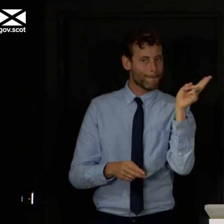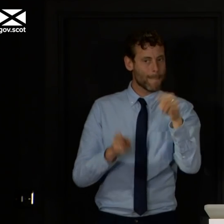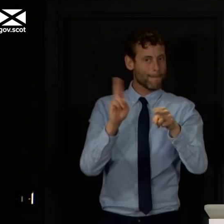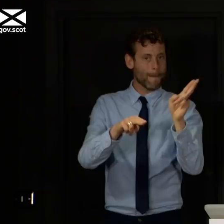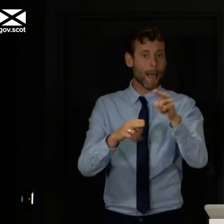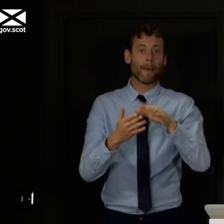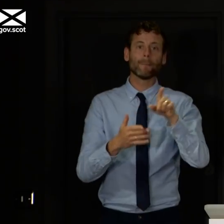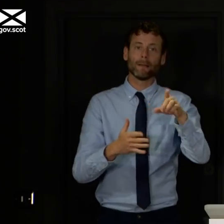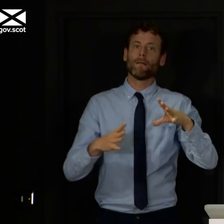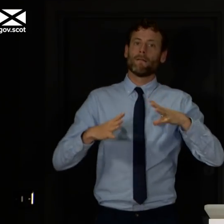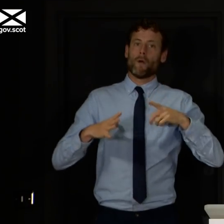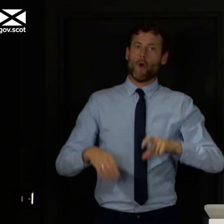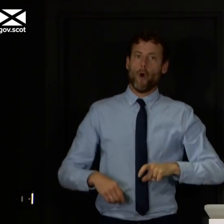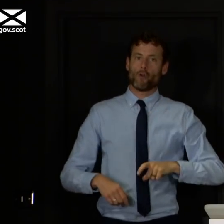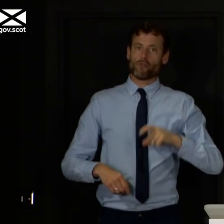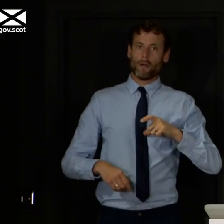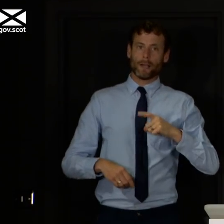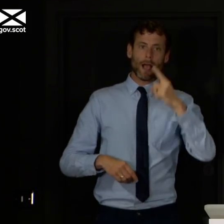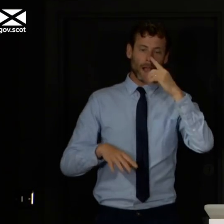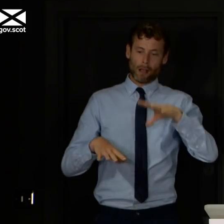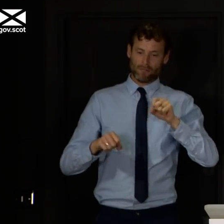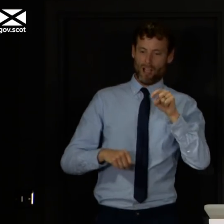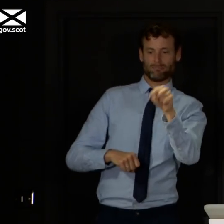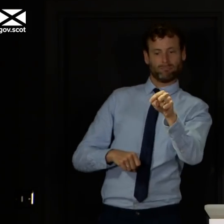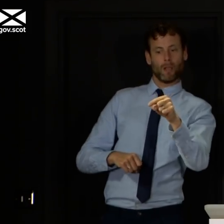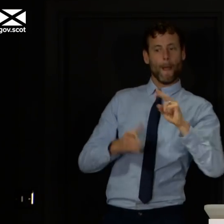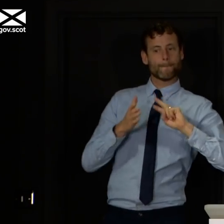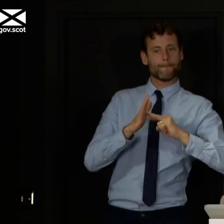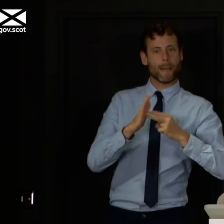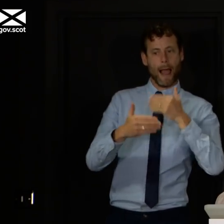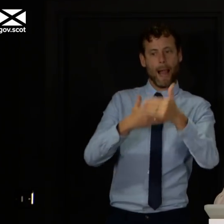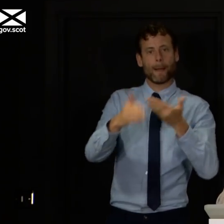more clarity and ability to plan. So we'll do that as much as possible, but we've got